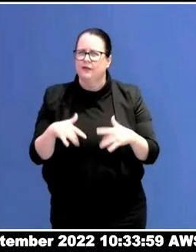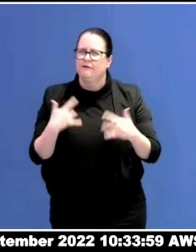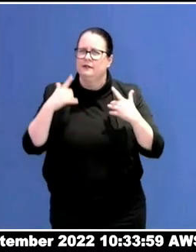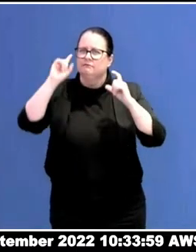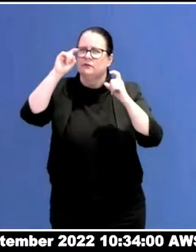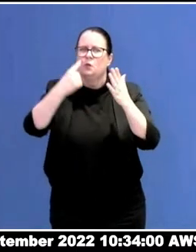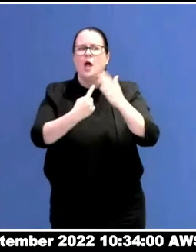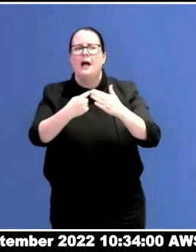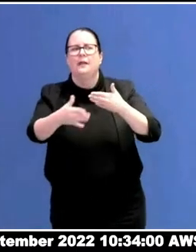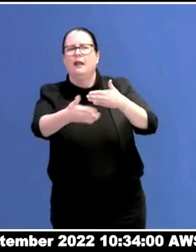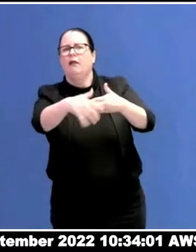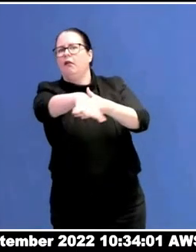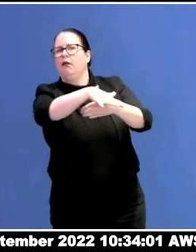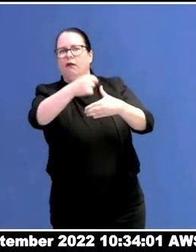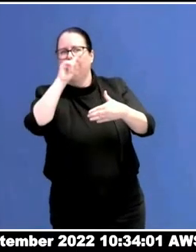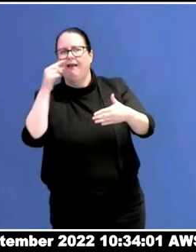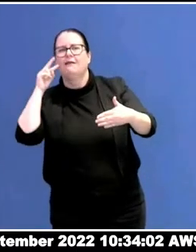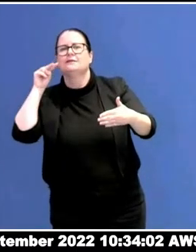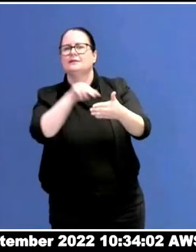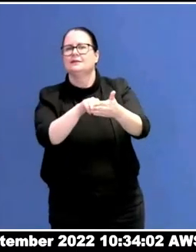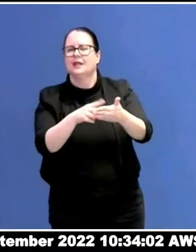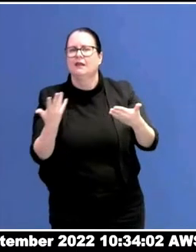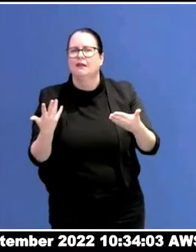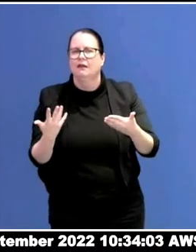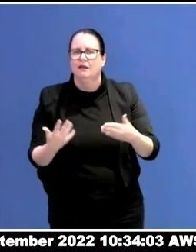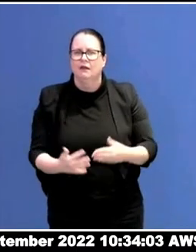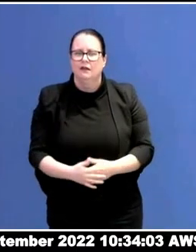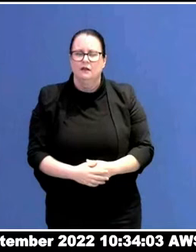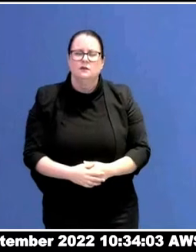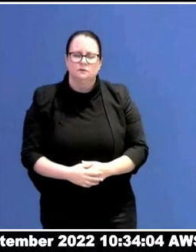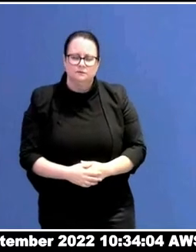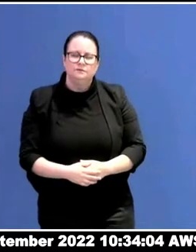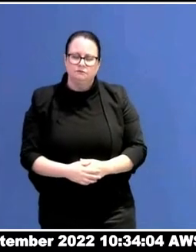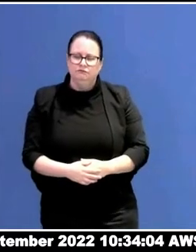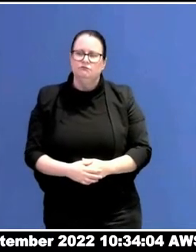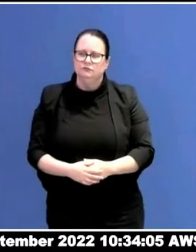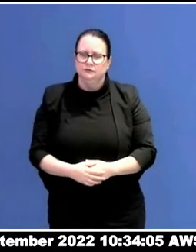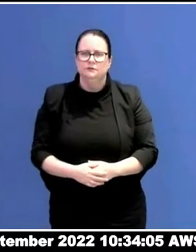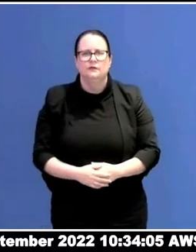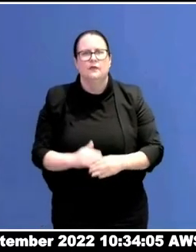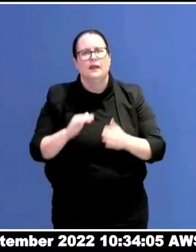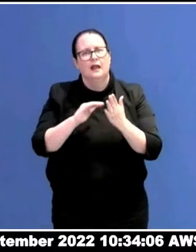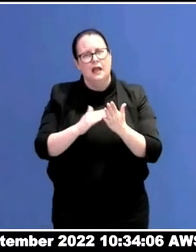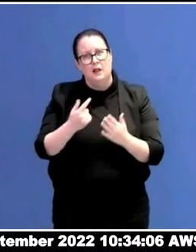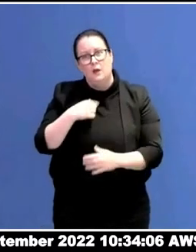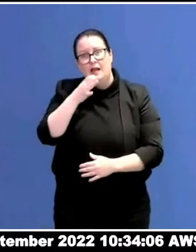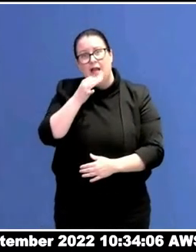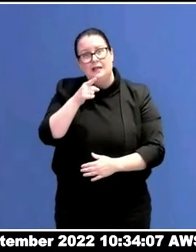I will take this opportunity to ask you to indicate to the Commissioners